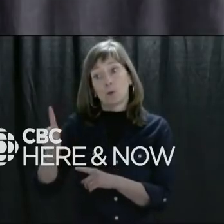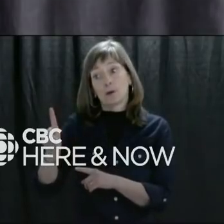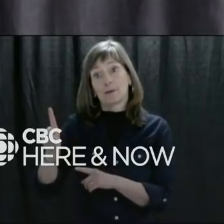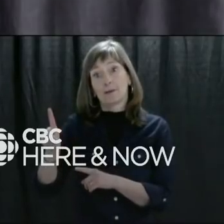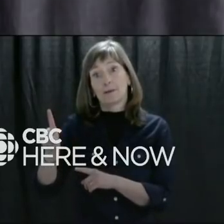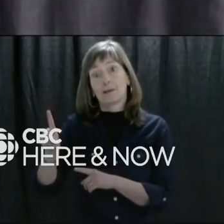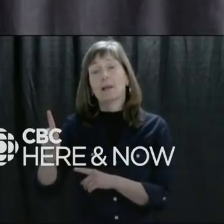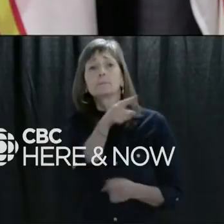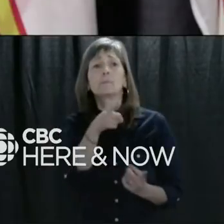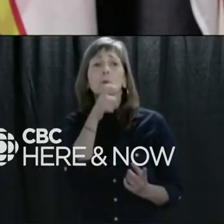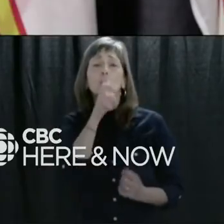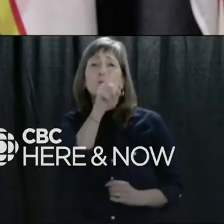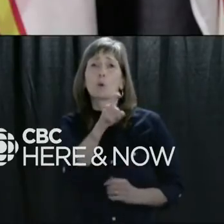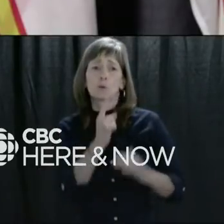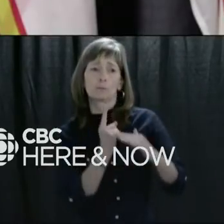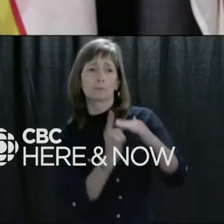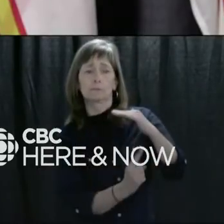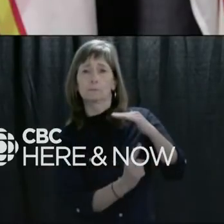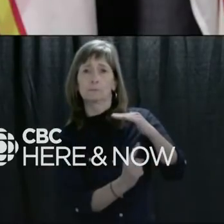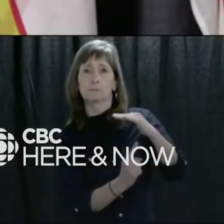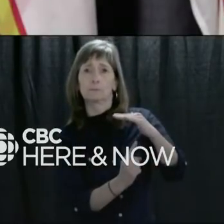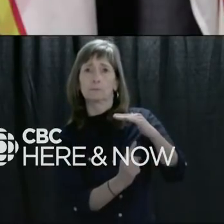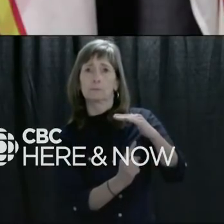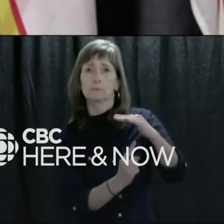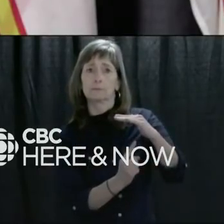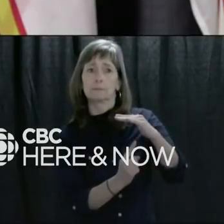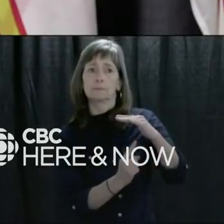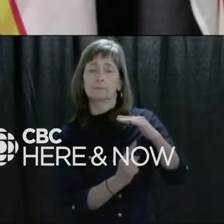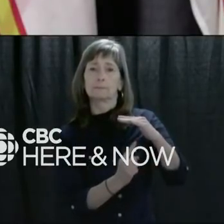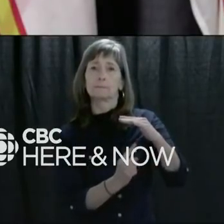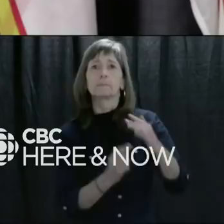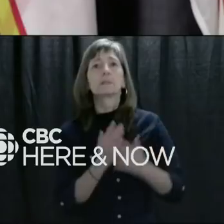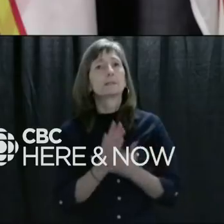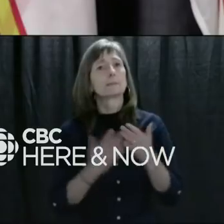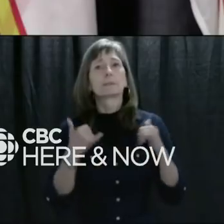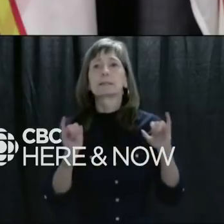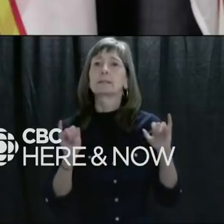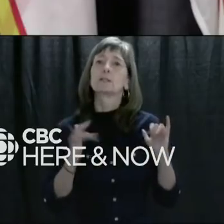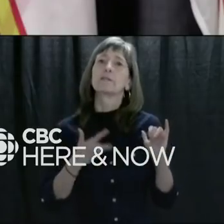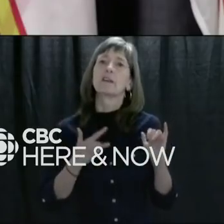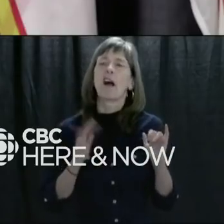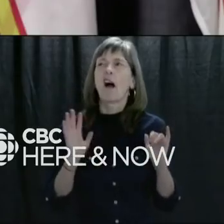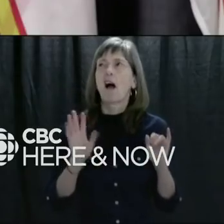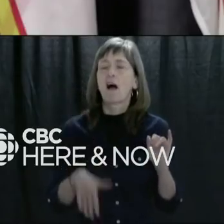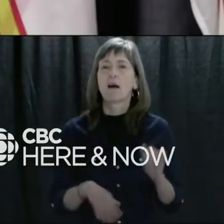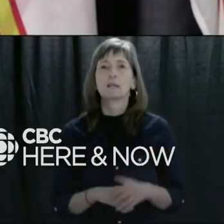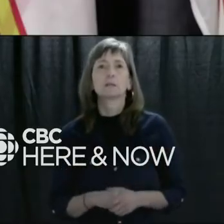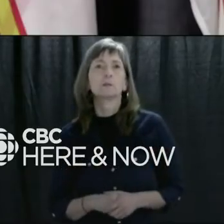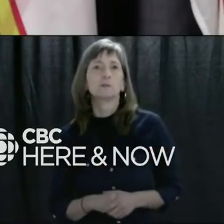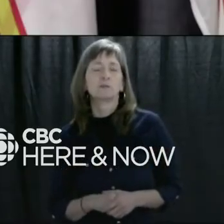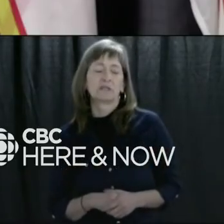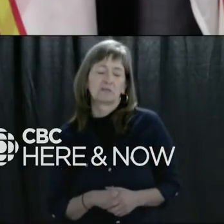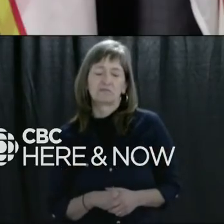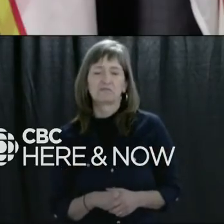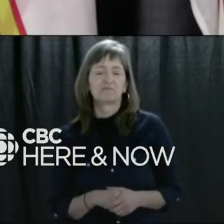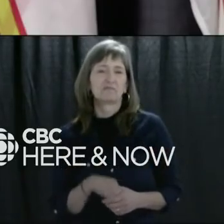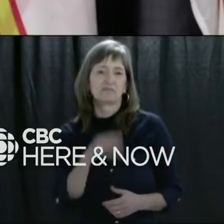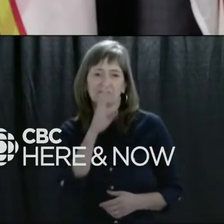AT LEAST 44 ARE ASSOCIATED WITH CAUL'S FUNERAL HOME. SOME OF YOU ARE NOT TAKING